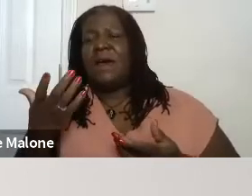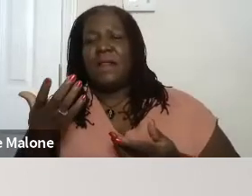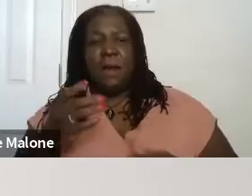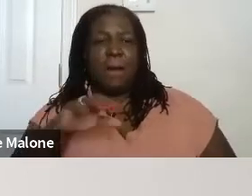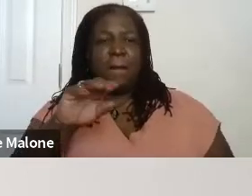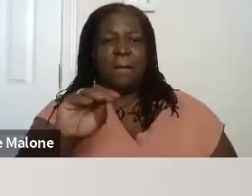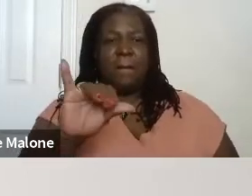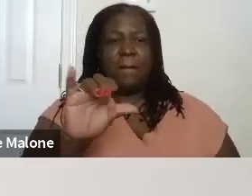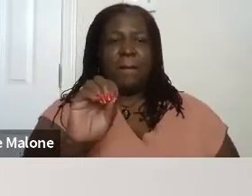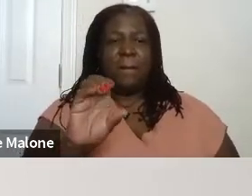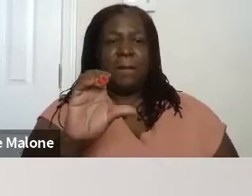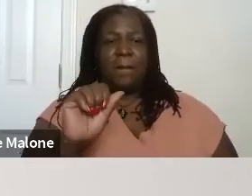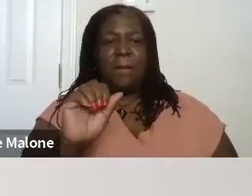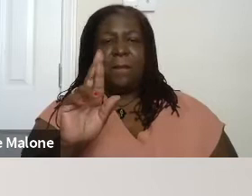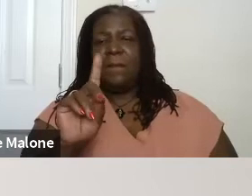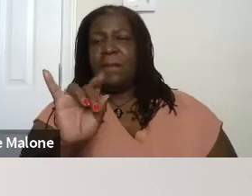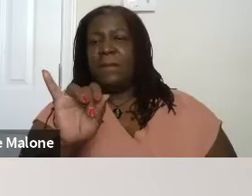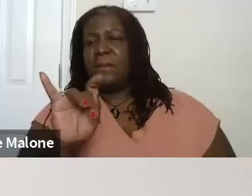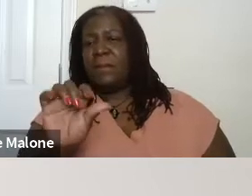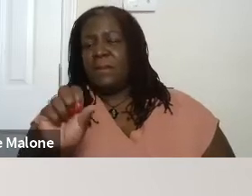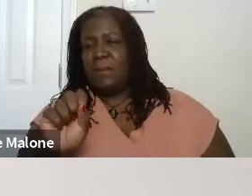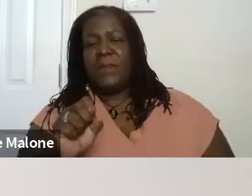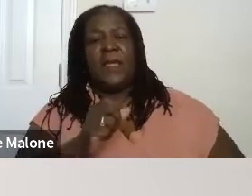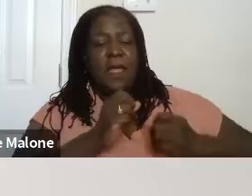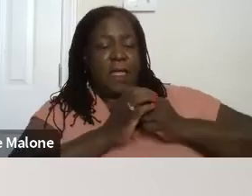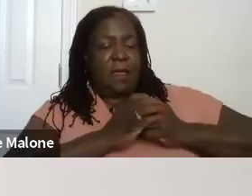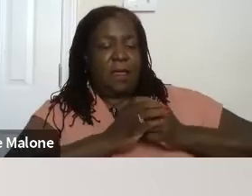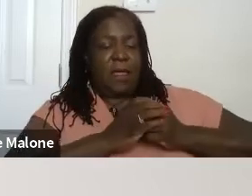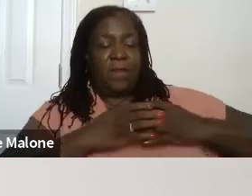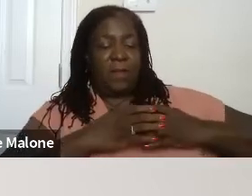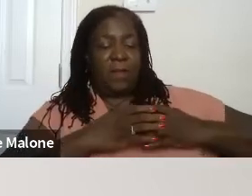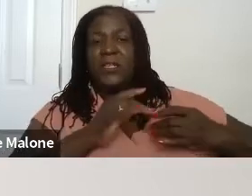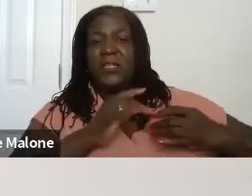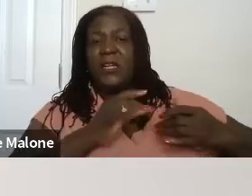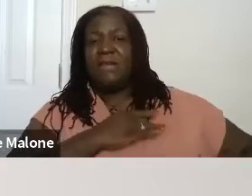is an inflammation of the heart muscle. You're not at higher risk of getting myocarditis if you had